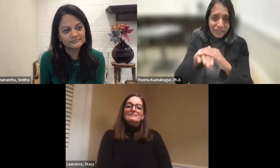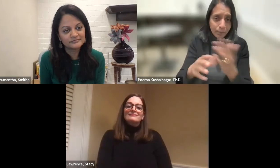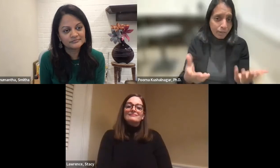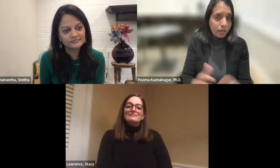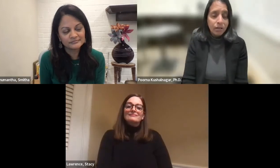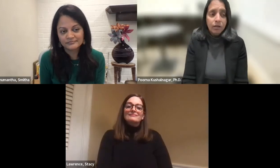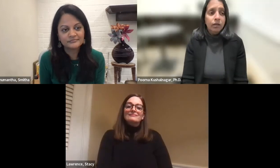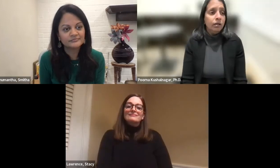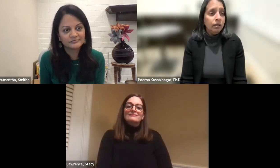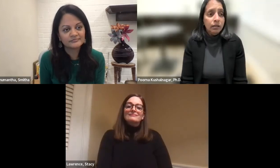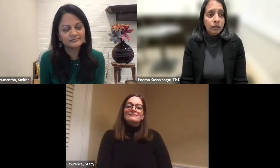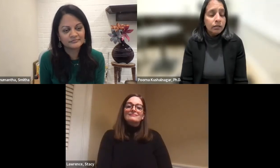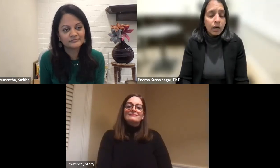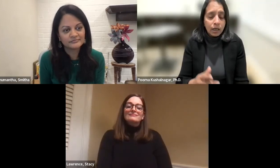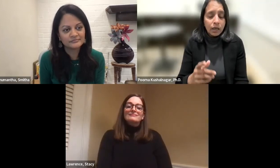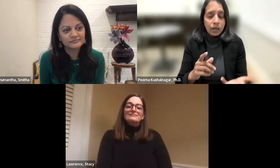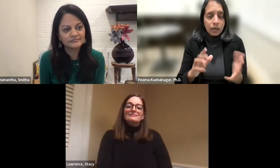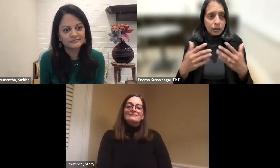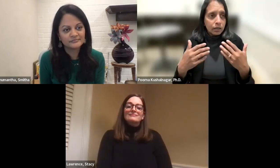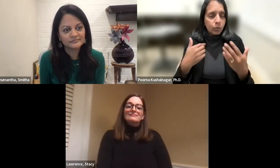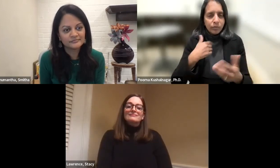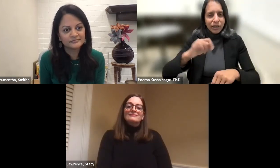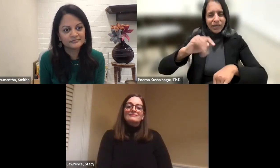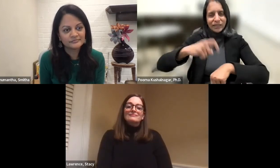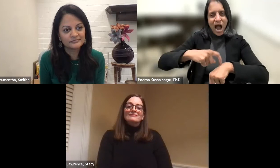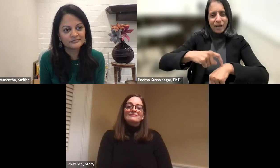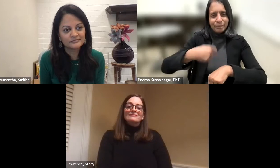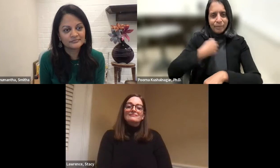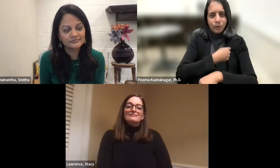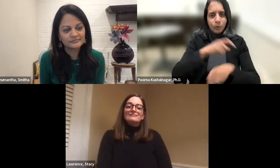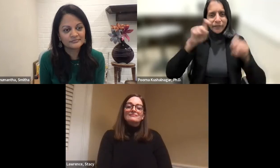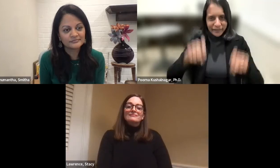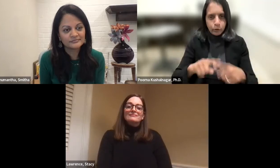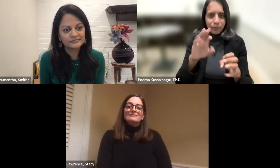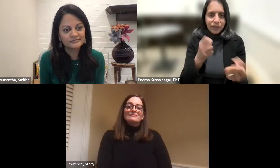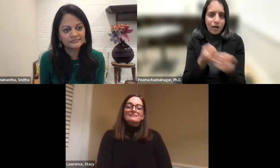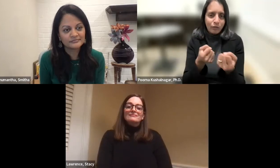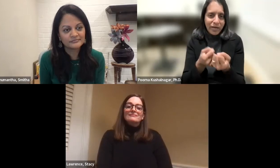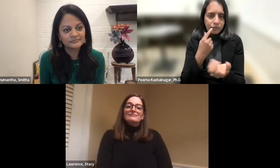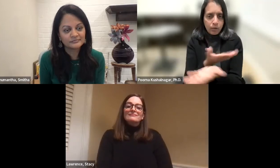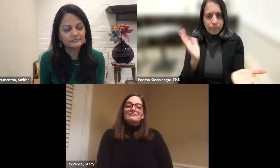The number of Alzheimer's cases is on the rise, and there's just not accessibility,